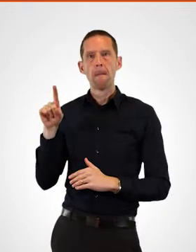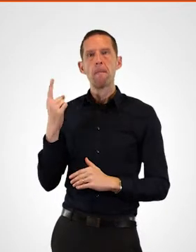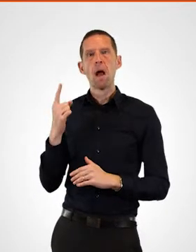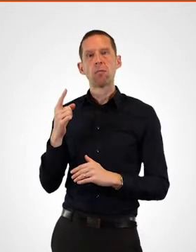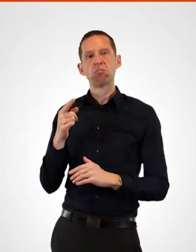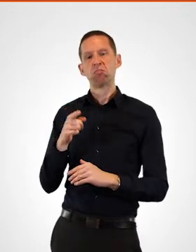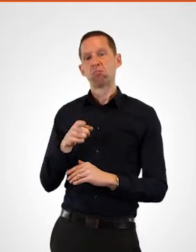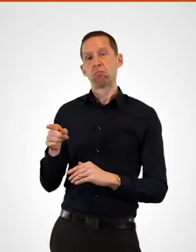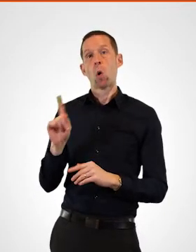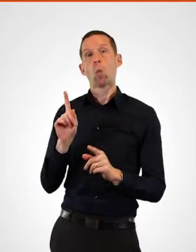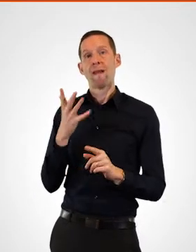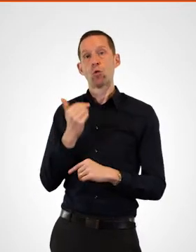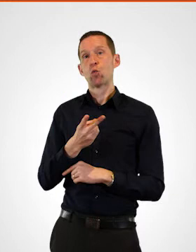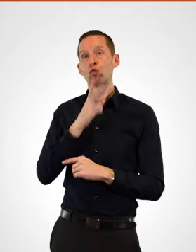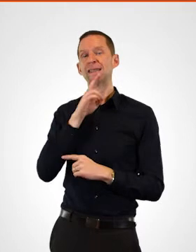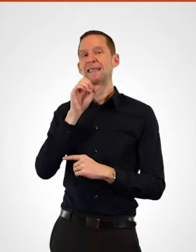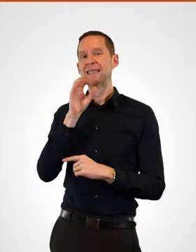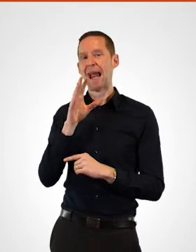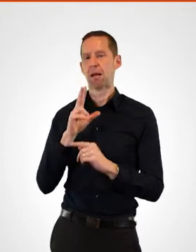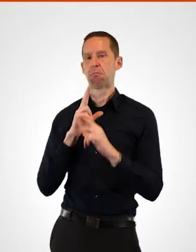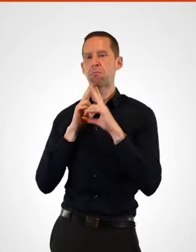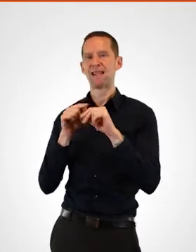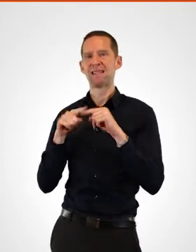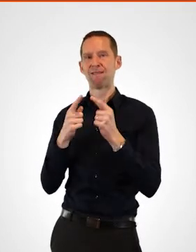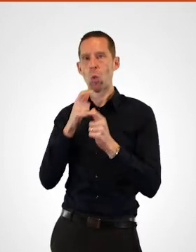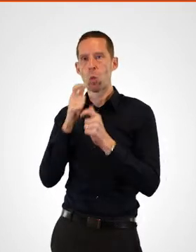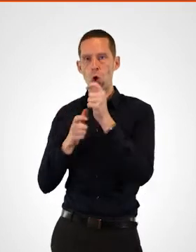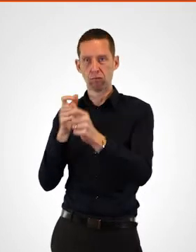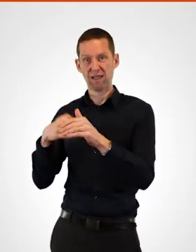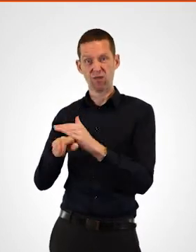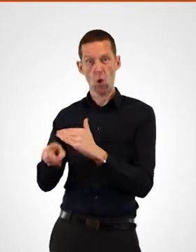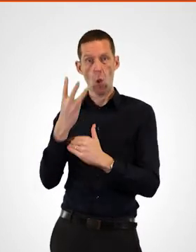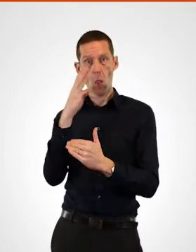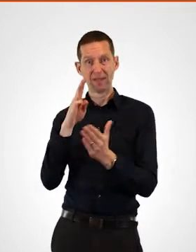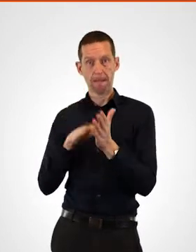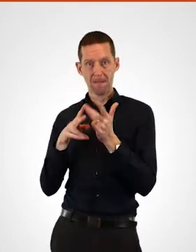the children were producing 210 different words in this 30-minute session